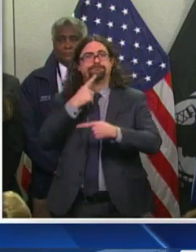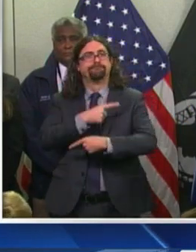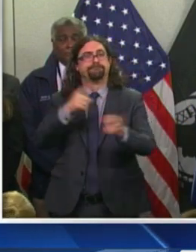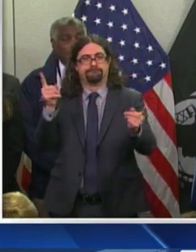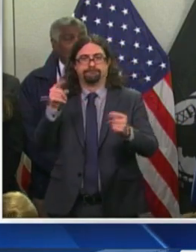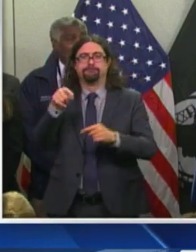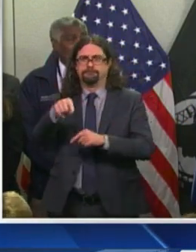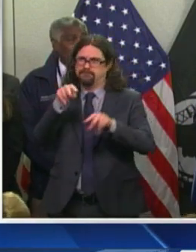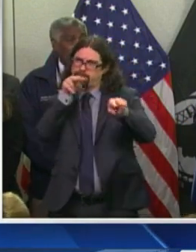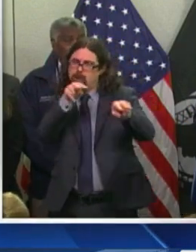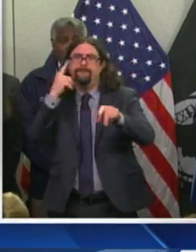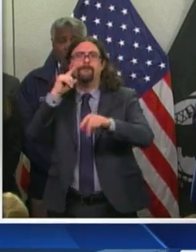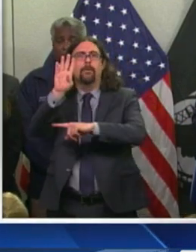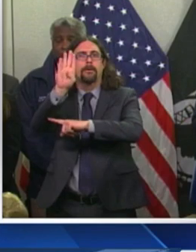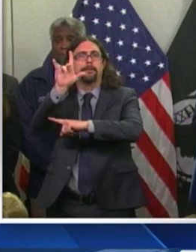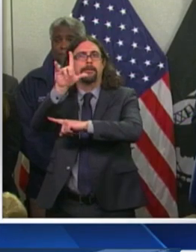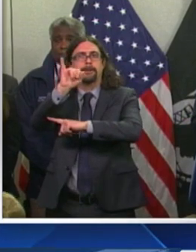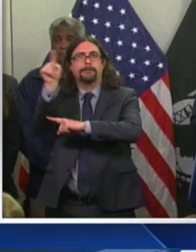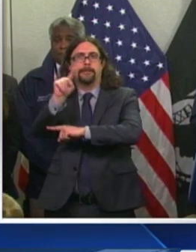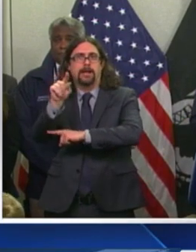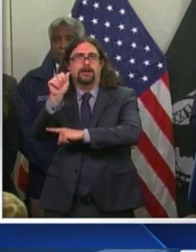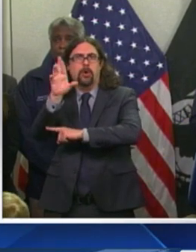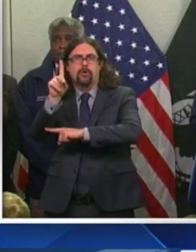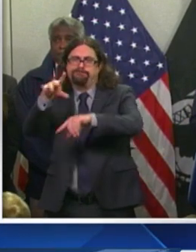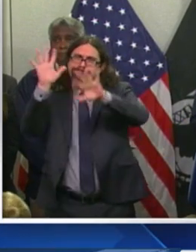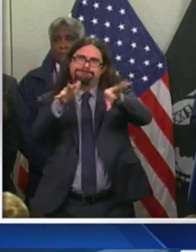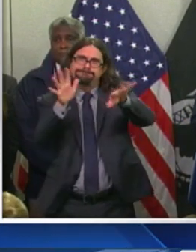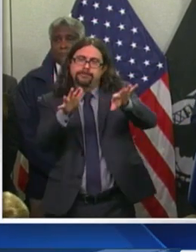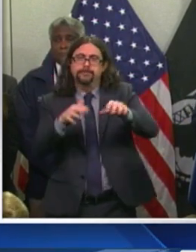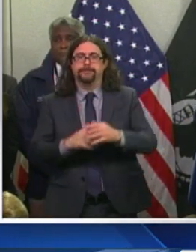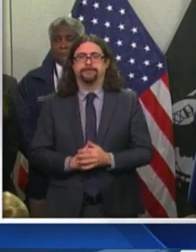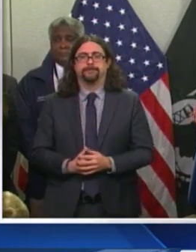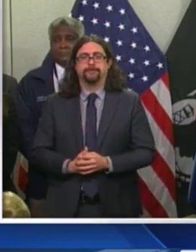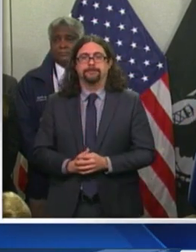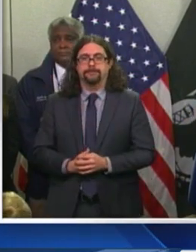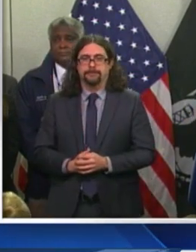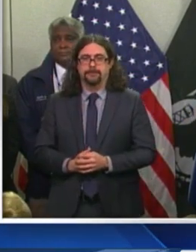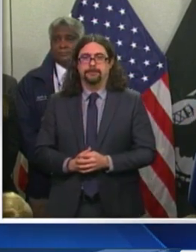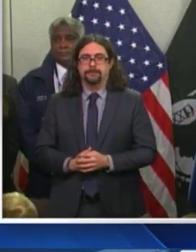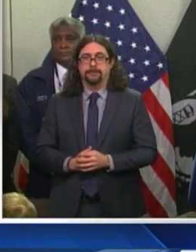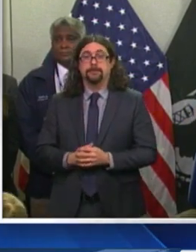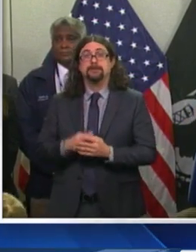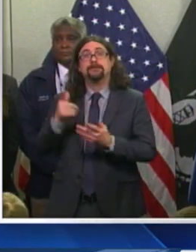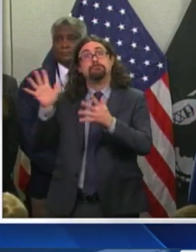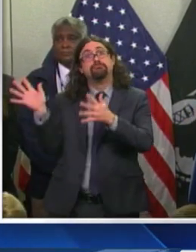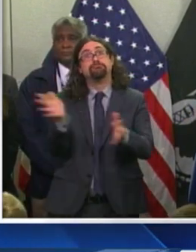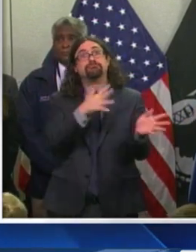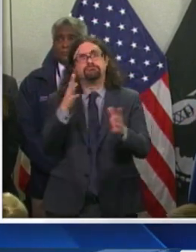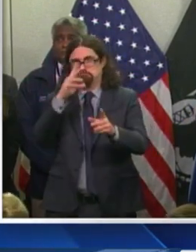ISSUED A BLIZZARD WATCH WHICH MEANS WE CAN EXPECT HEAVY SNOW, STRONG WINDS.